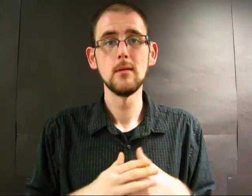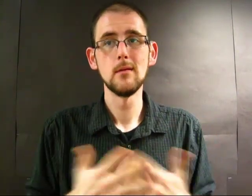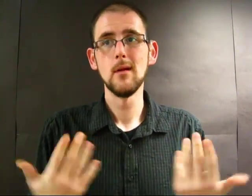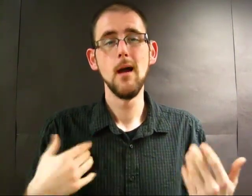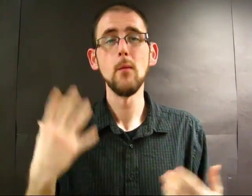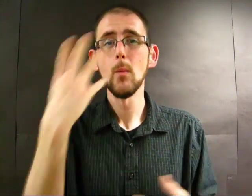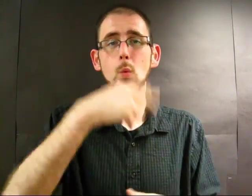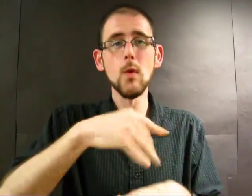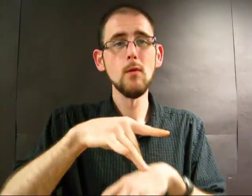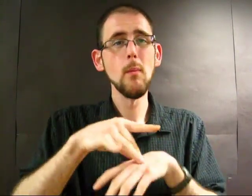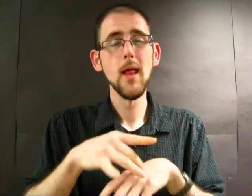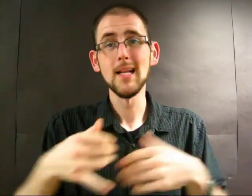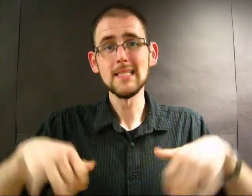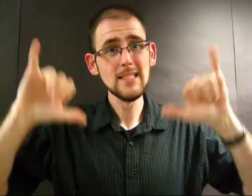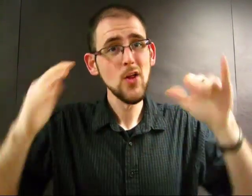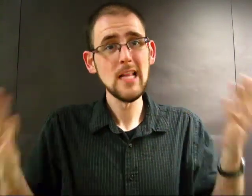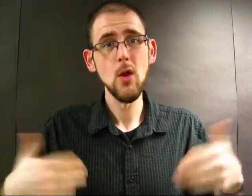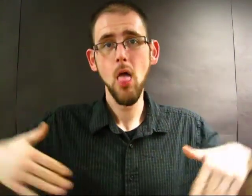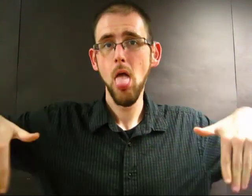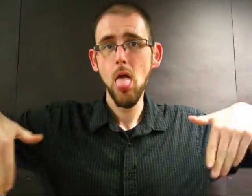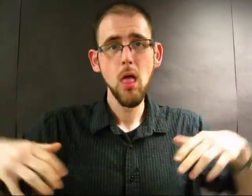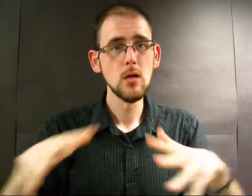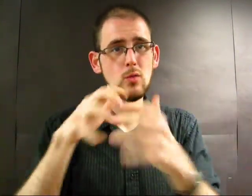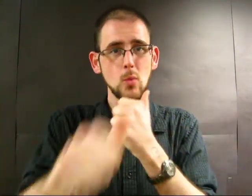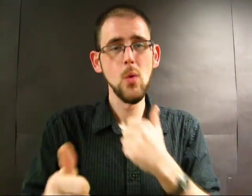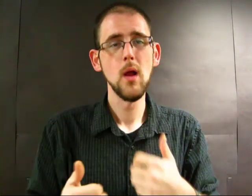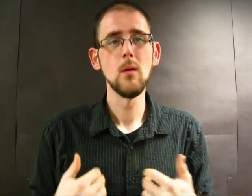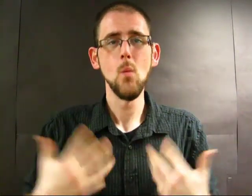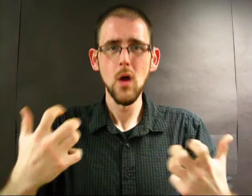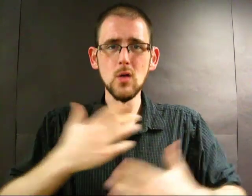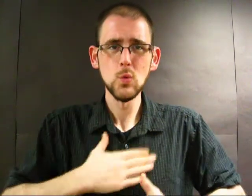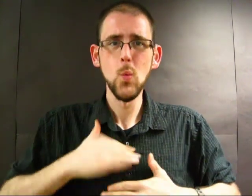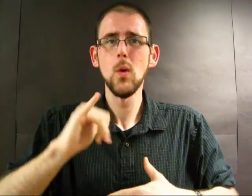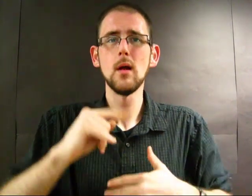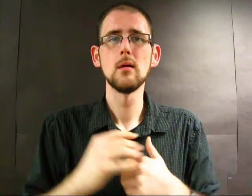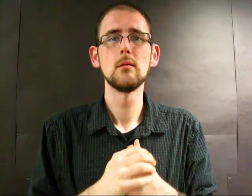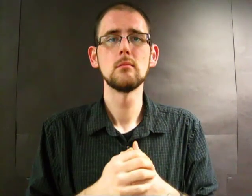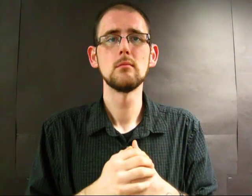We live on a beautiful planet, after all, and it hasn't been obliterated -- yet. Why not enjoy it while it's still here?